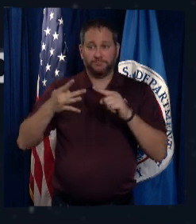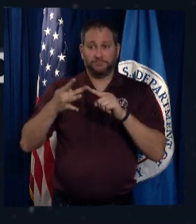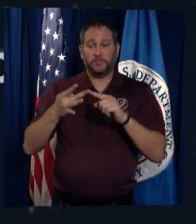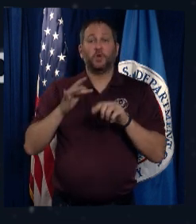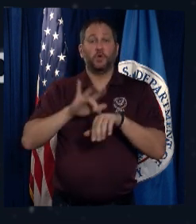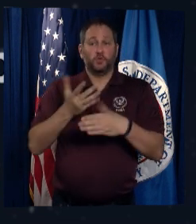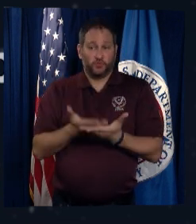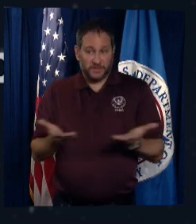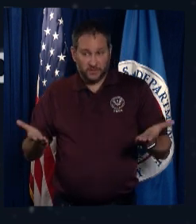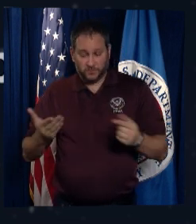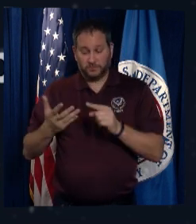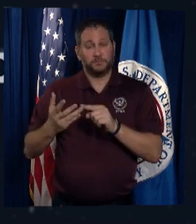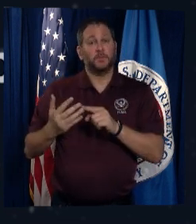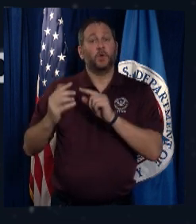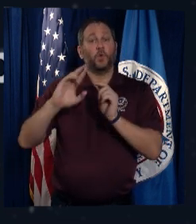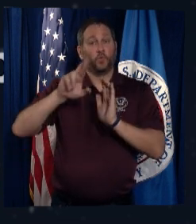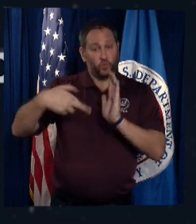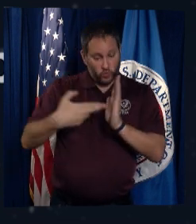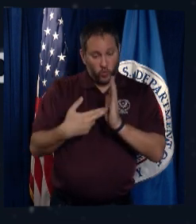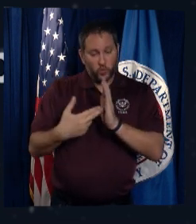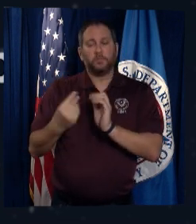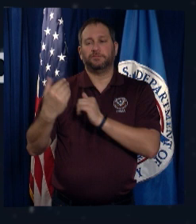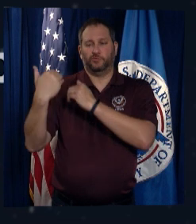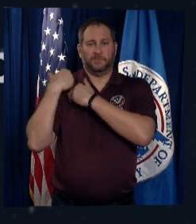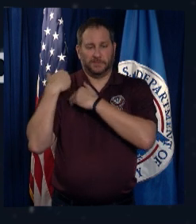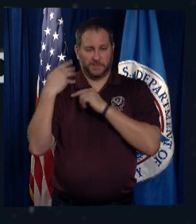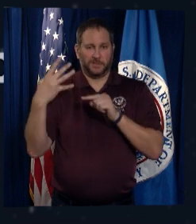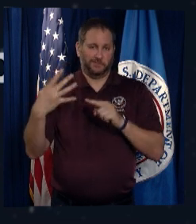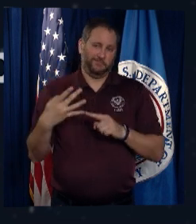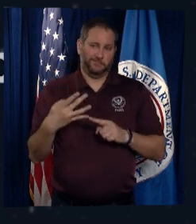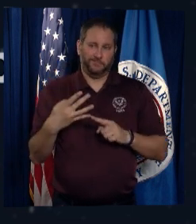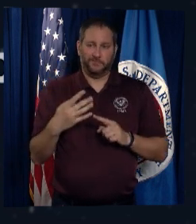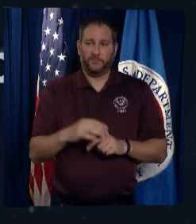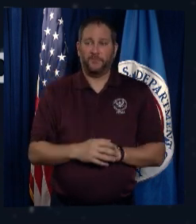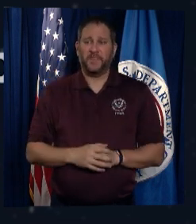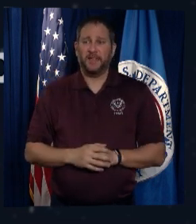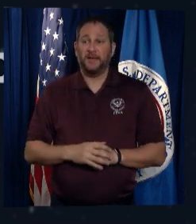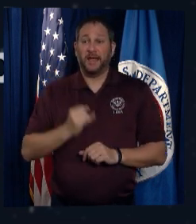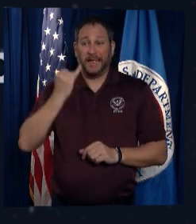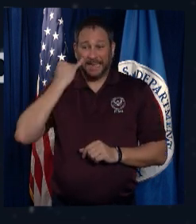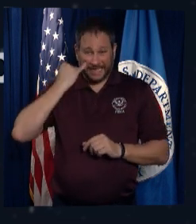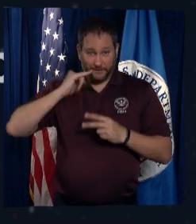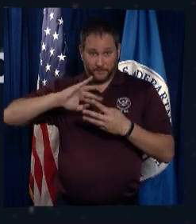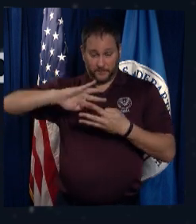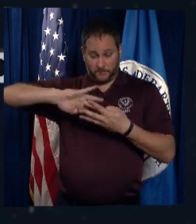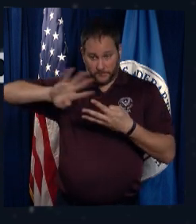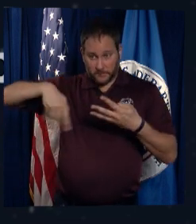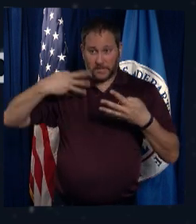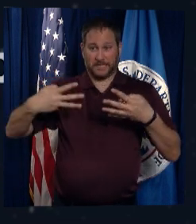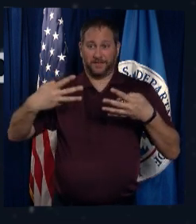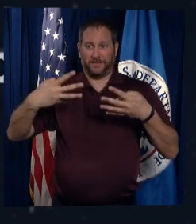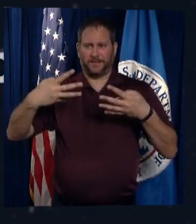catastrophic effects. Responsibilities without roles yields confusion. Roles